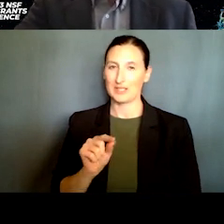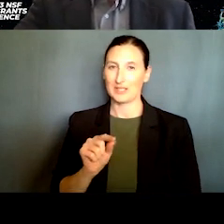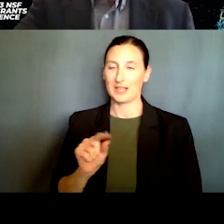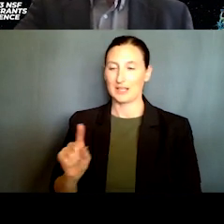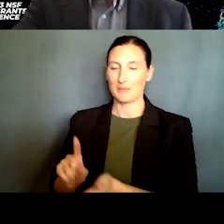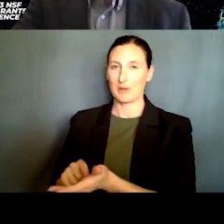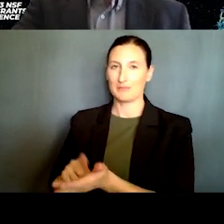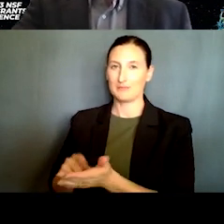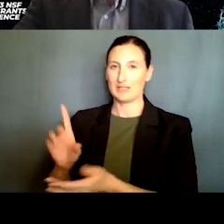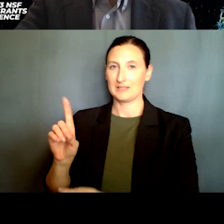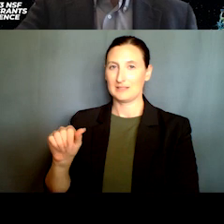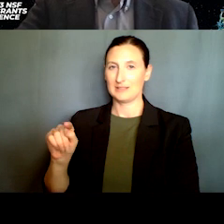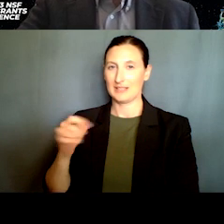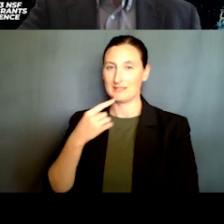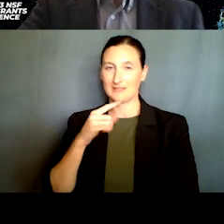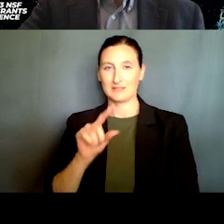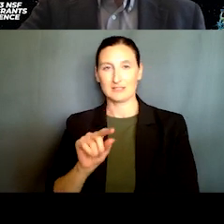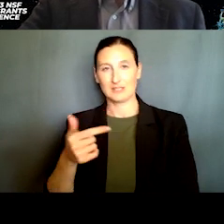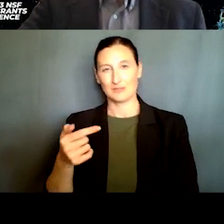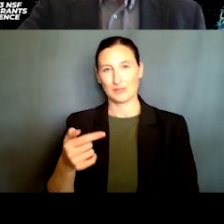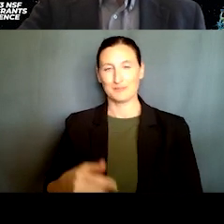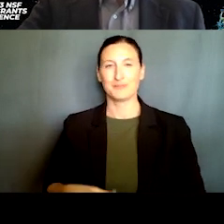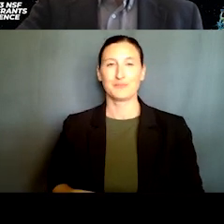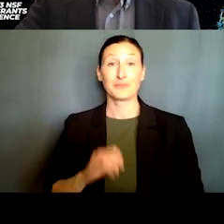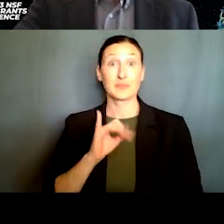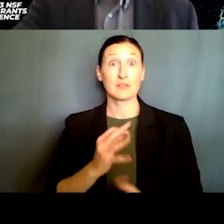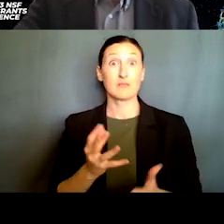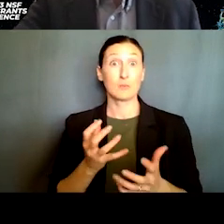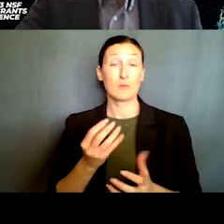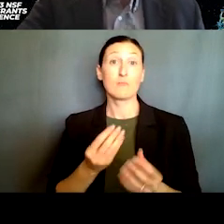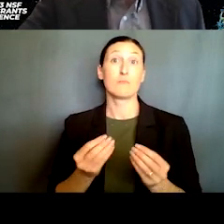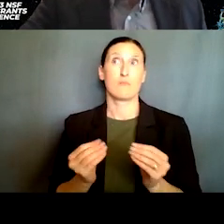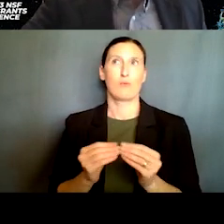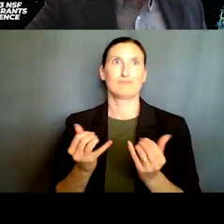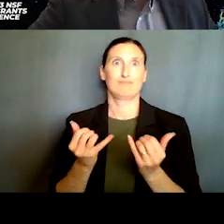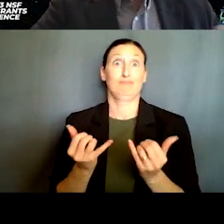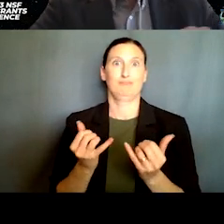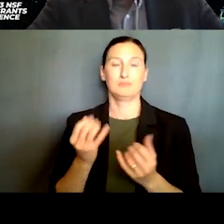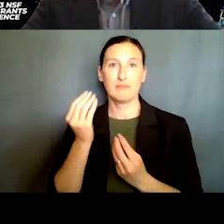The publication date was 2021. If you want more up to date information certainly